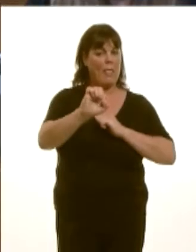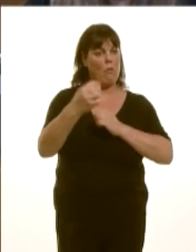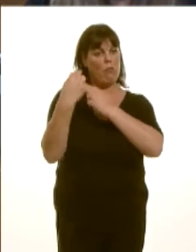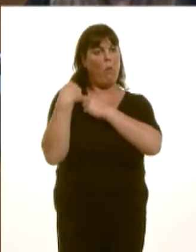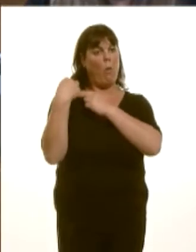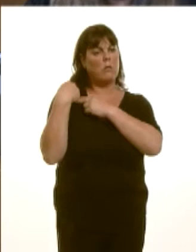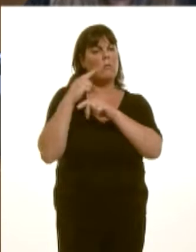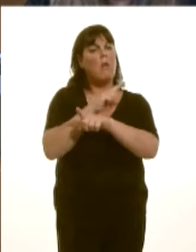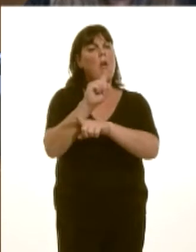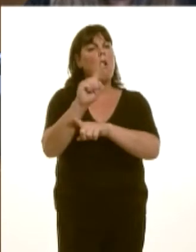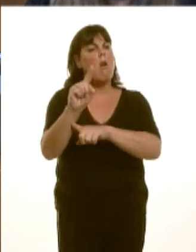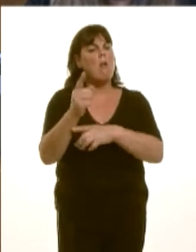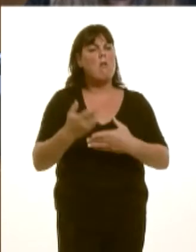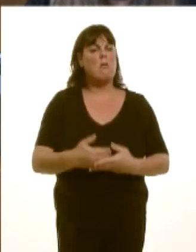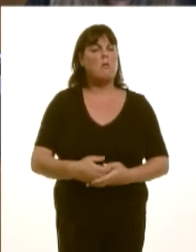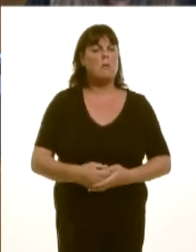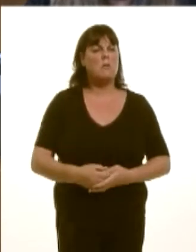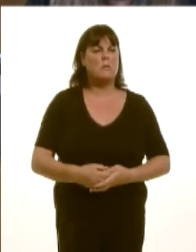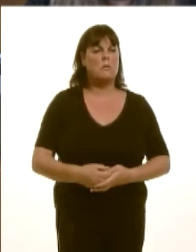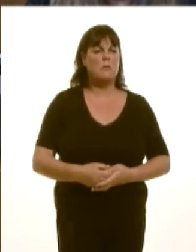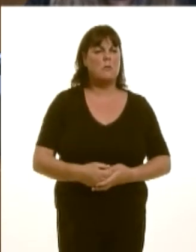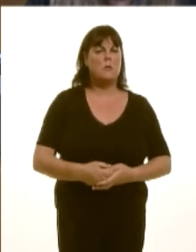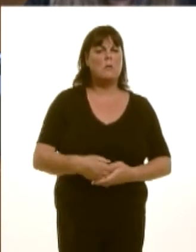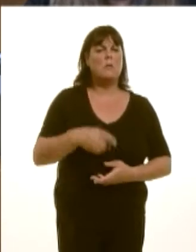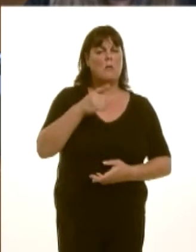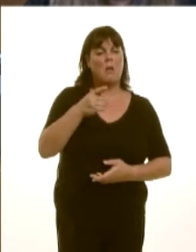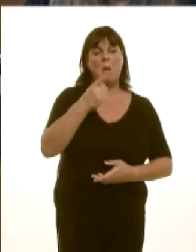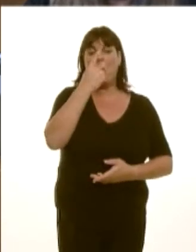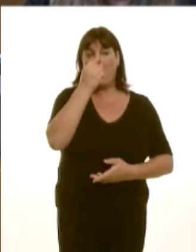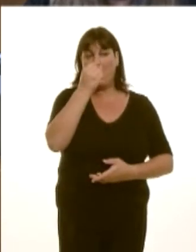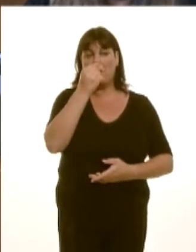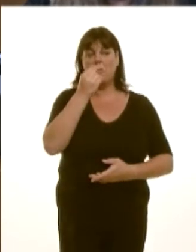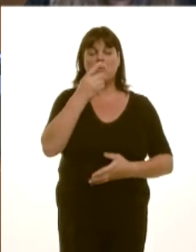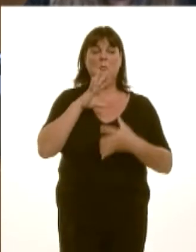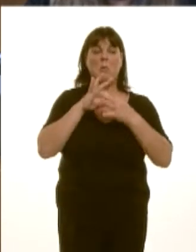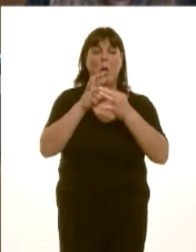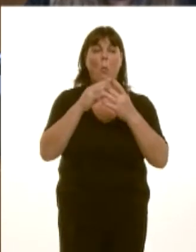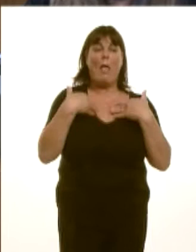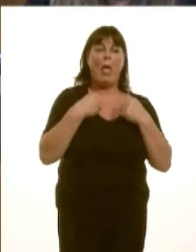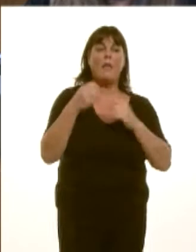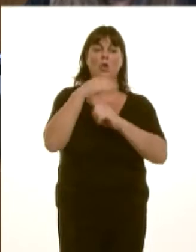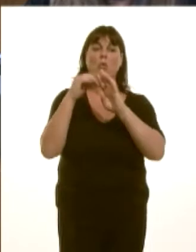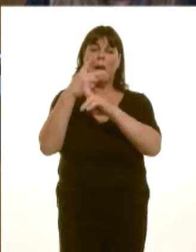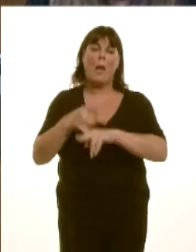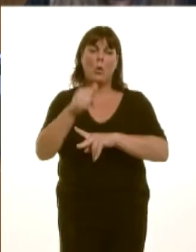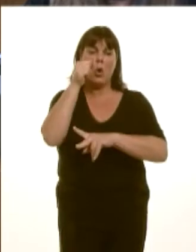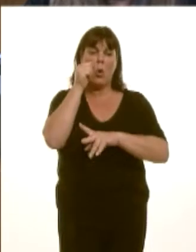I think that all of us accept that the interface between health and social care has been a difficult one for many, many years and we know that there are proposals that have been